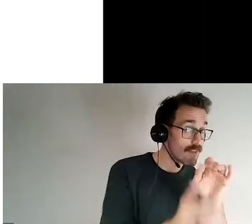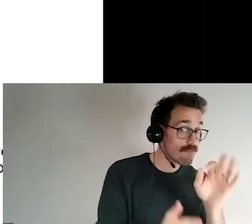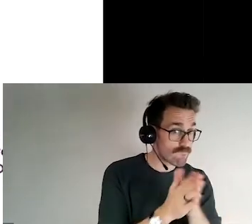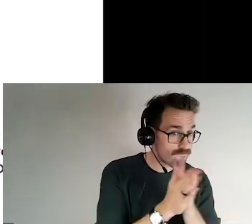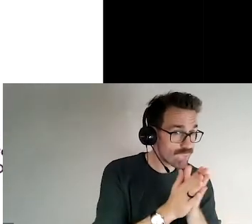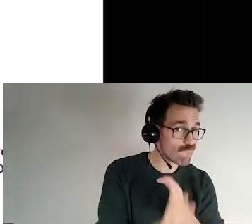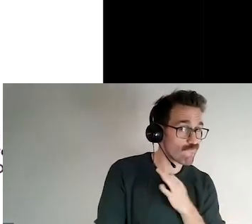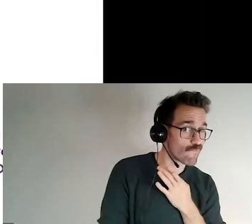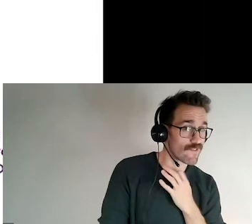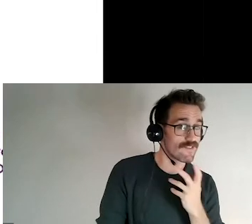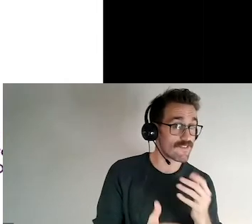That's all for me. Thank you very much to